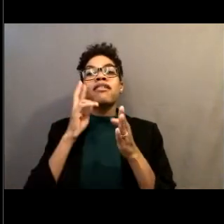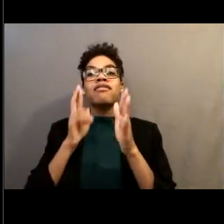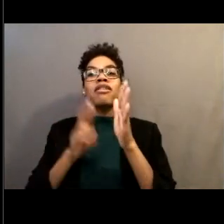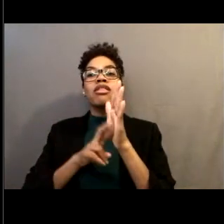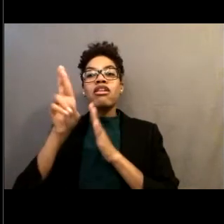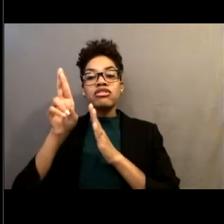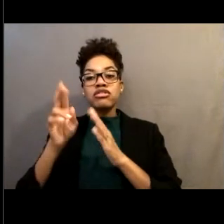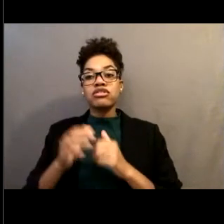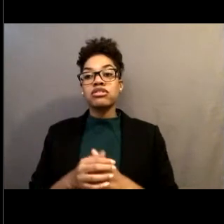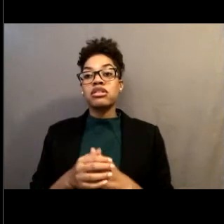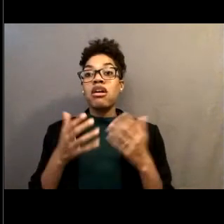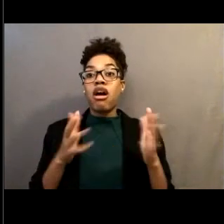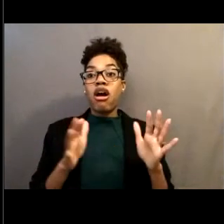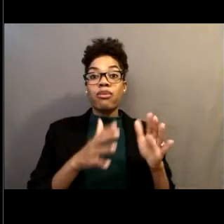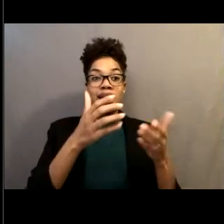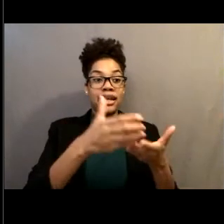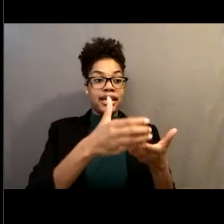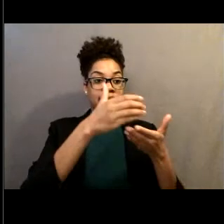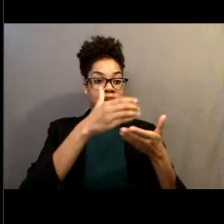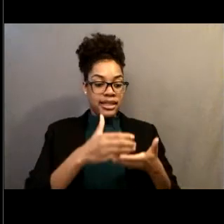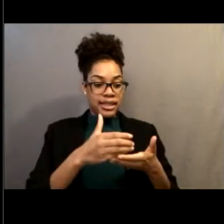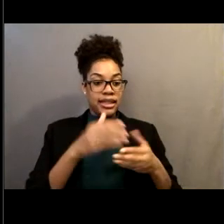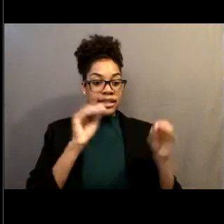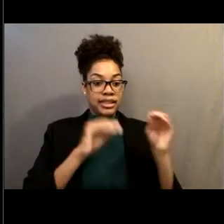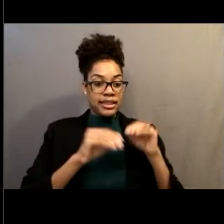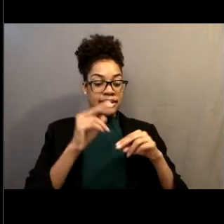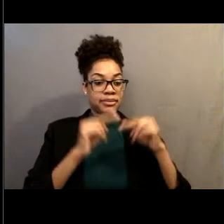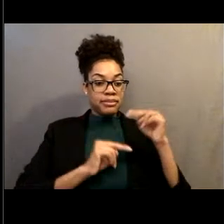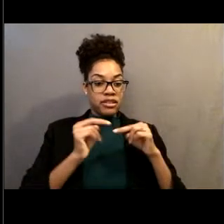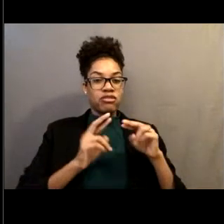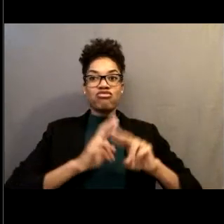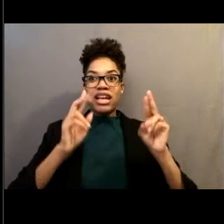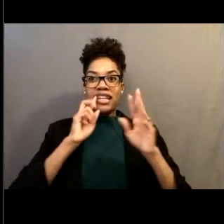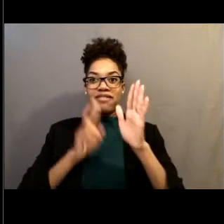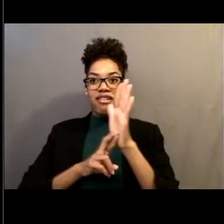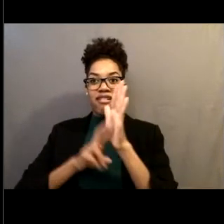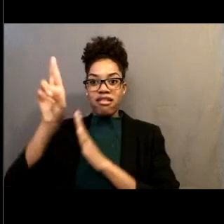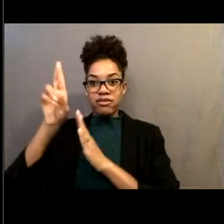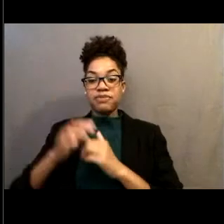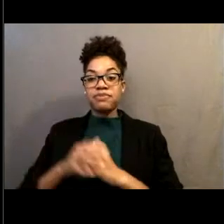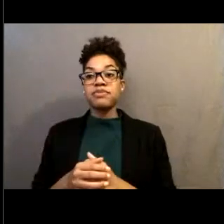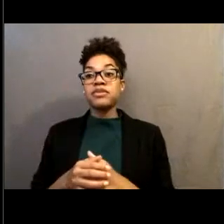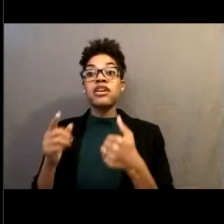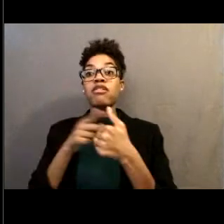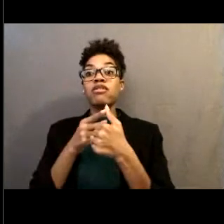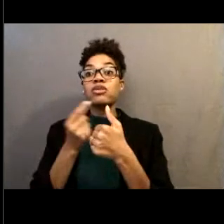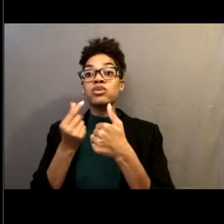We're ready to launch. The first thing we do is we fly it to either, or truck to either, to California,